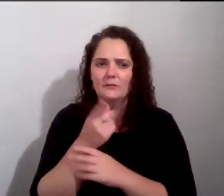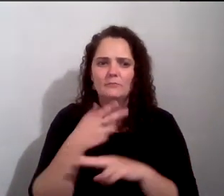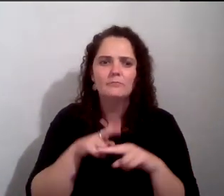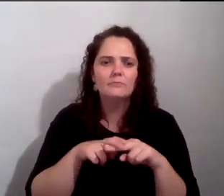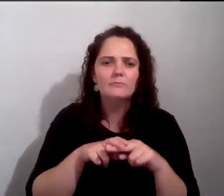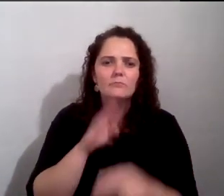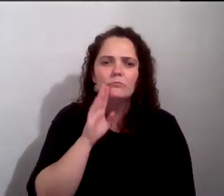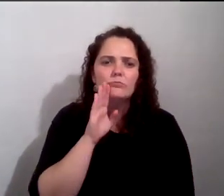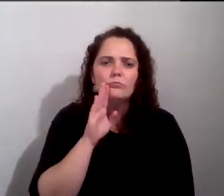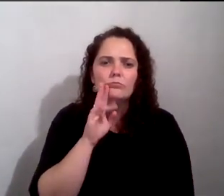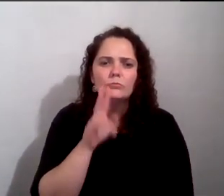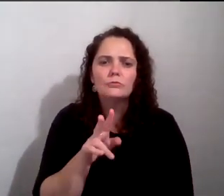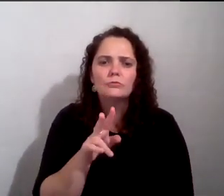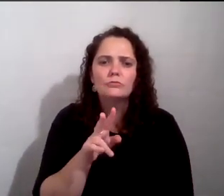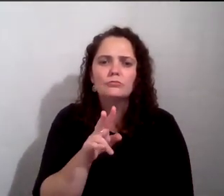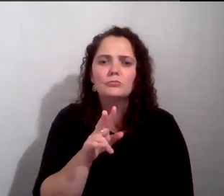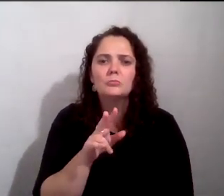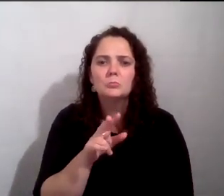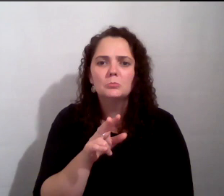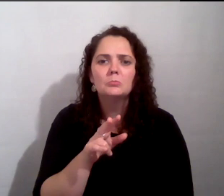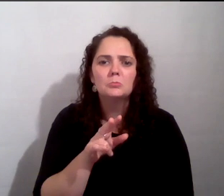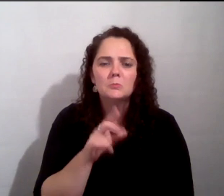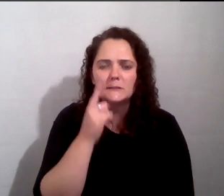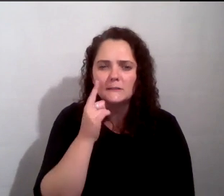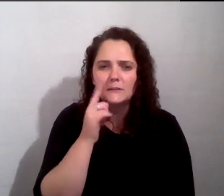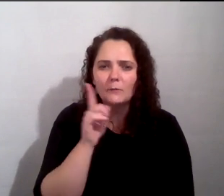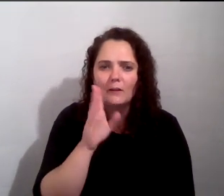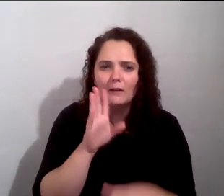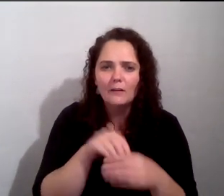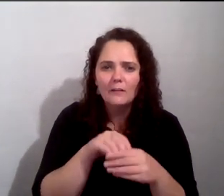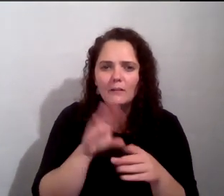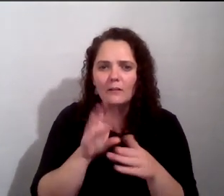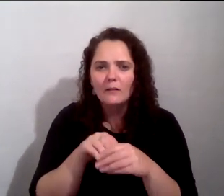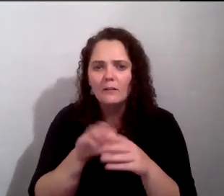start presenting themselves to you.